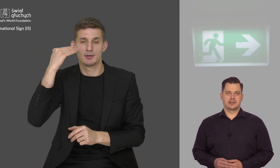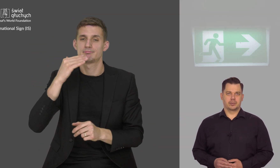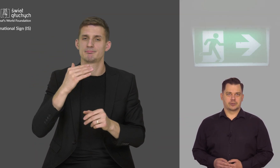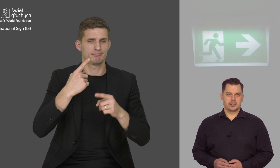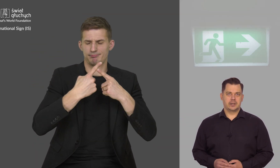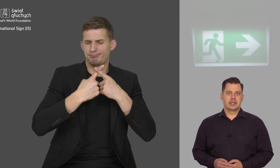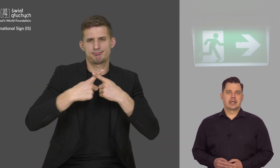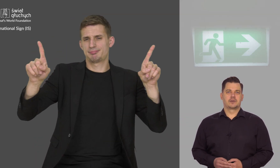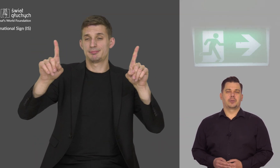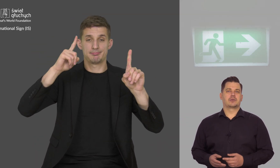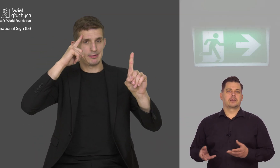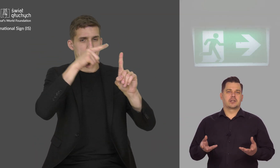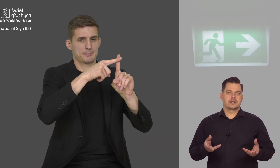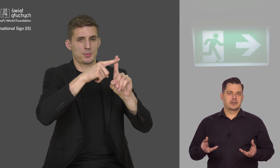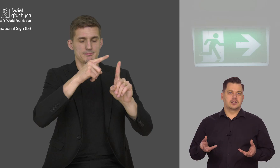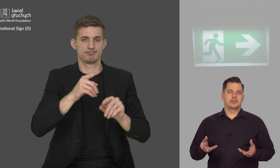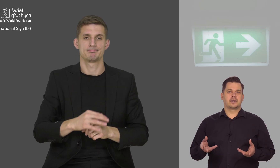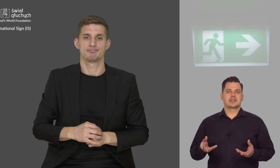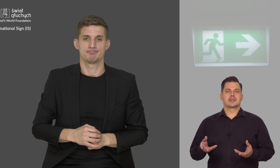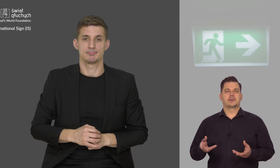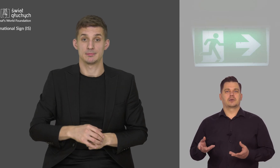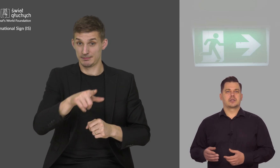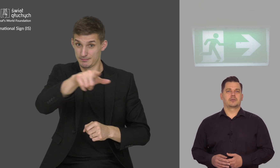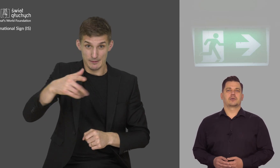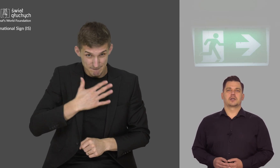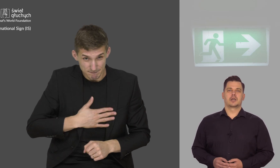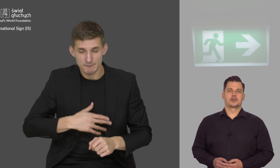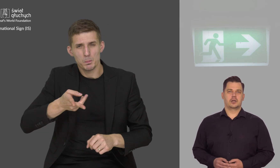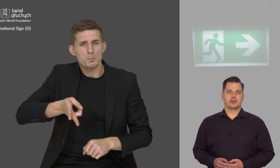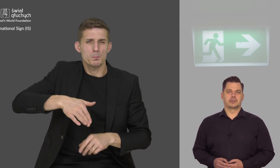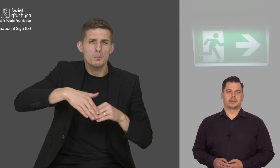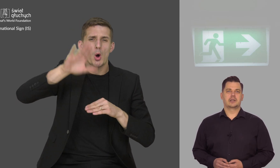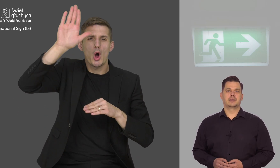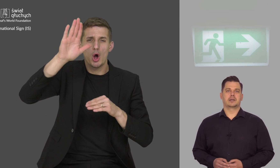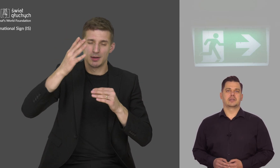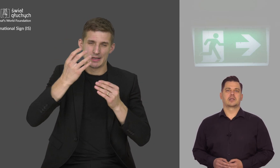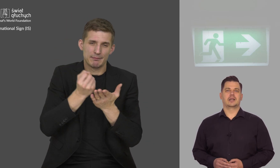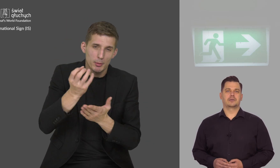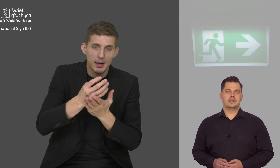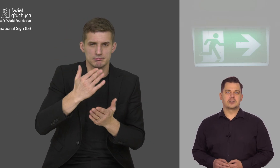If you’d like to learn more, please contact us at The Deaf's World Foundation.